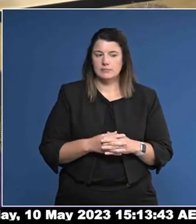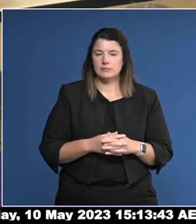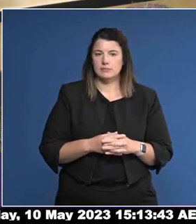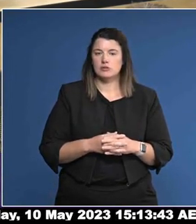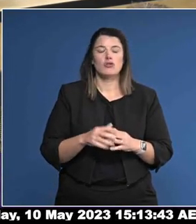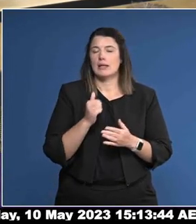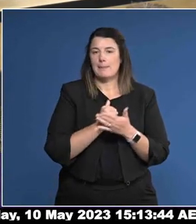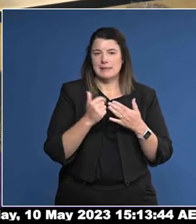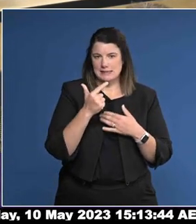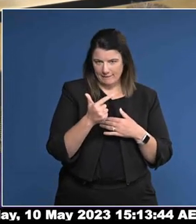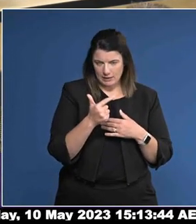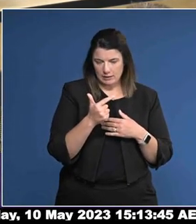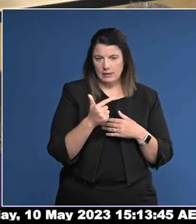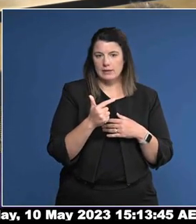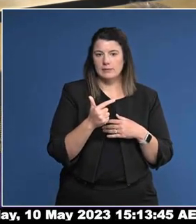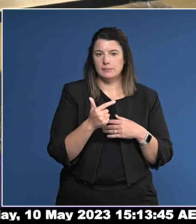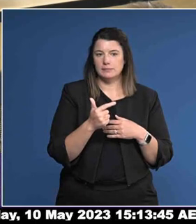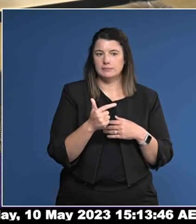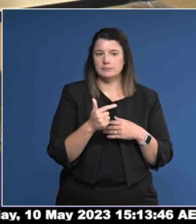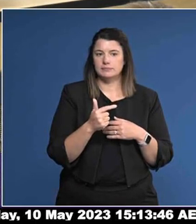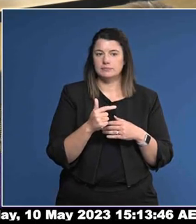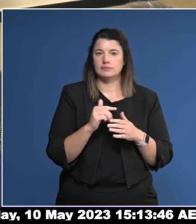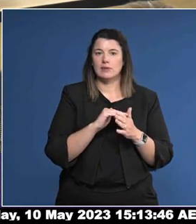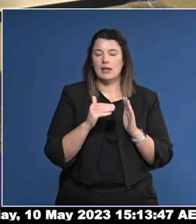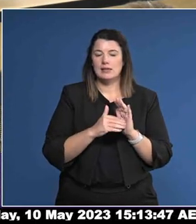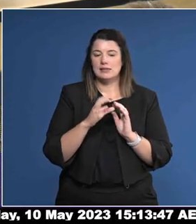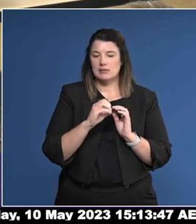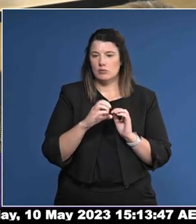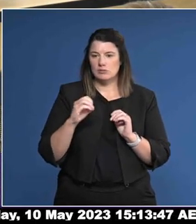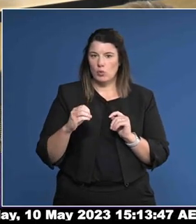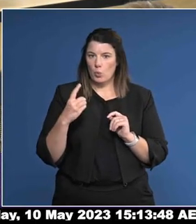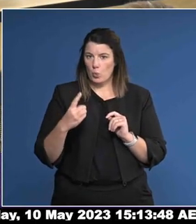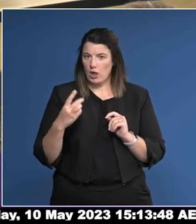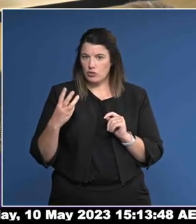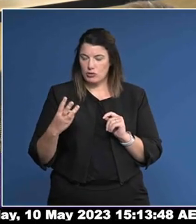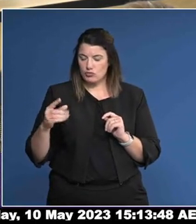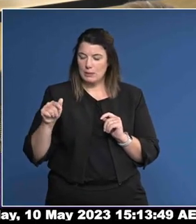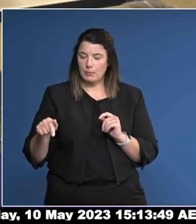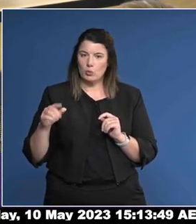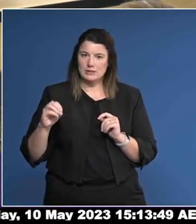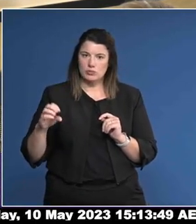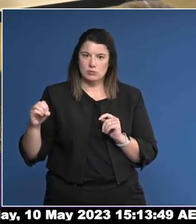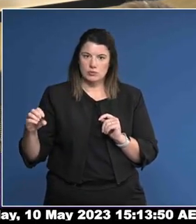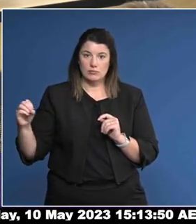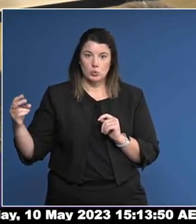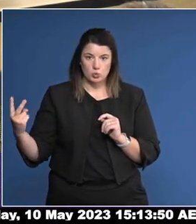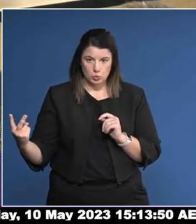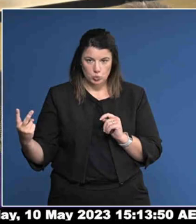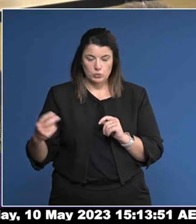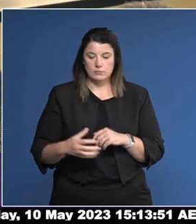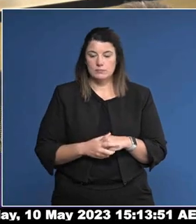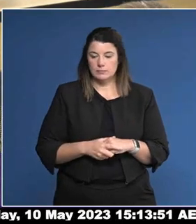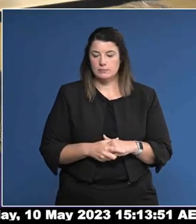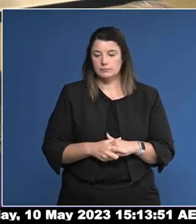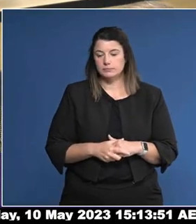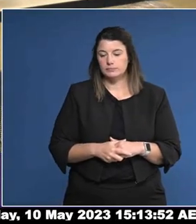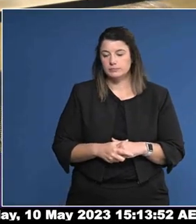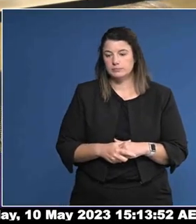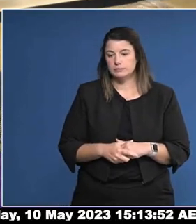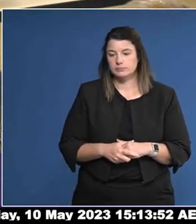first one on footnote 7 ending in 0033.0002, that is a document relating to